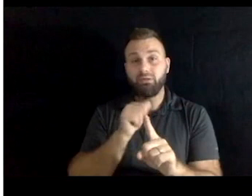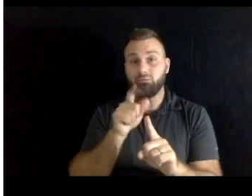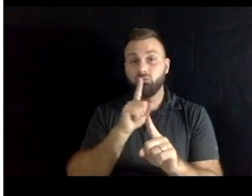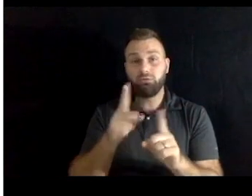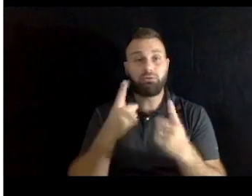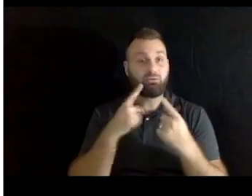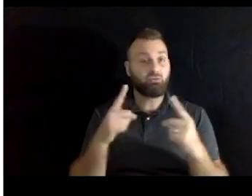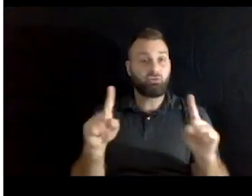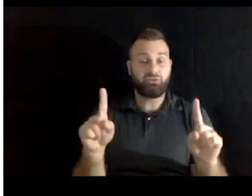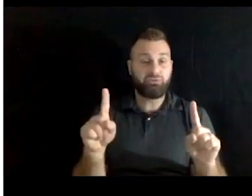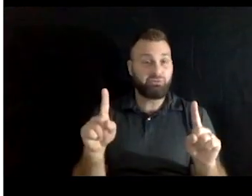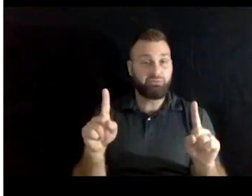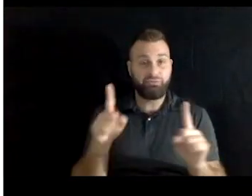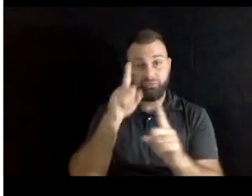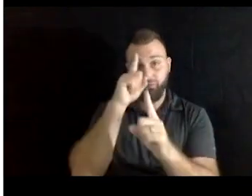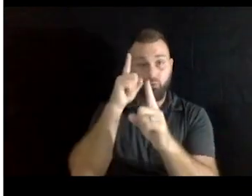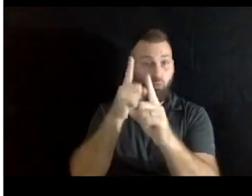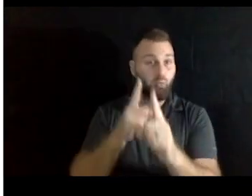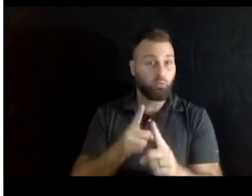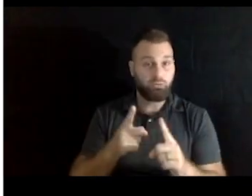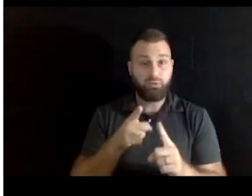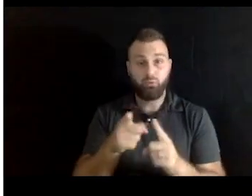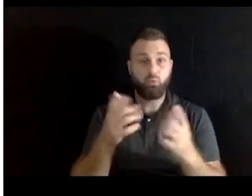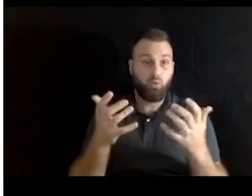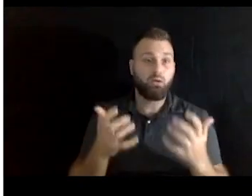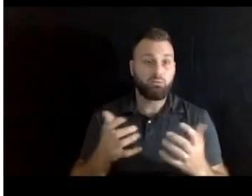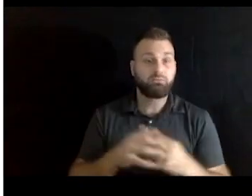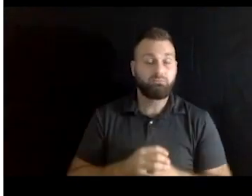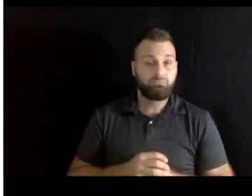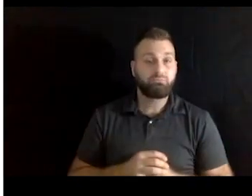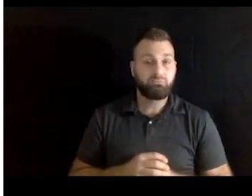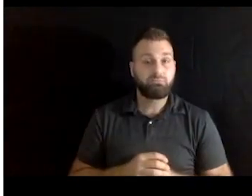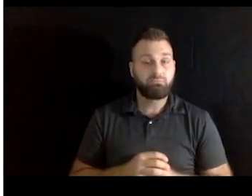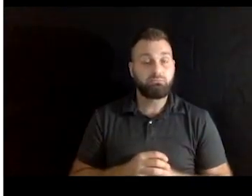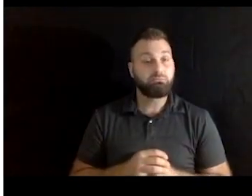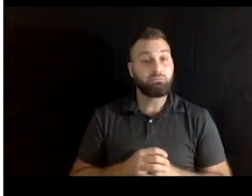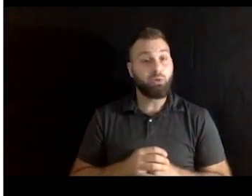achieving the objectives that you wanted. OK, and so the takeaway is that through